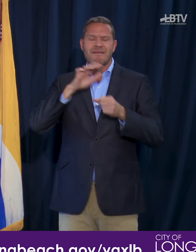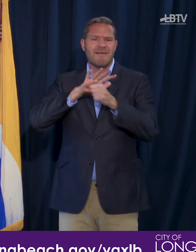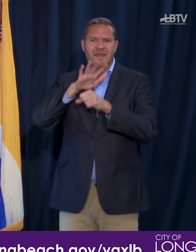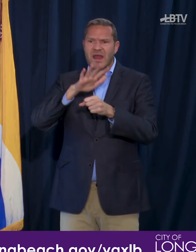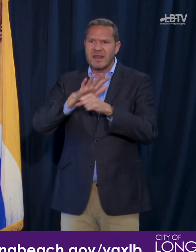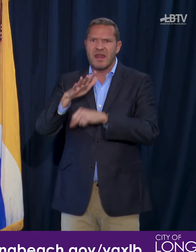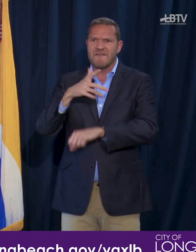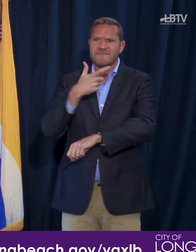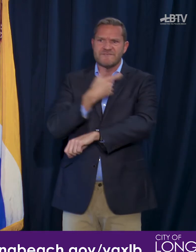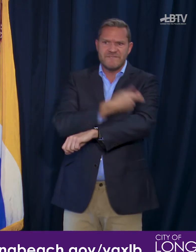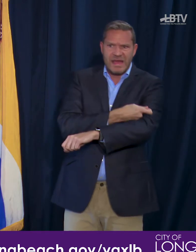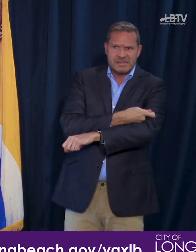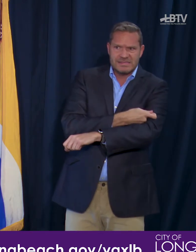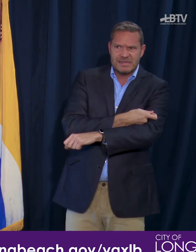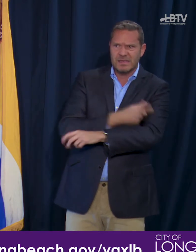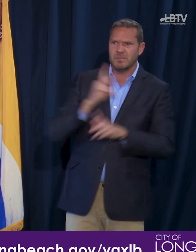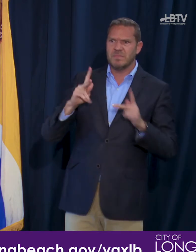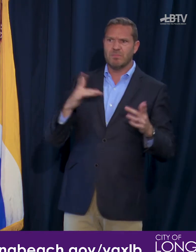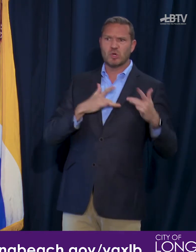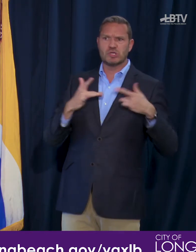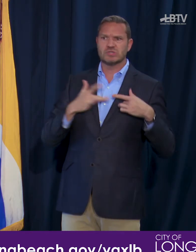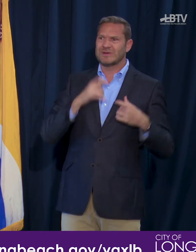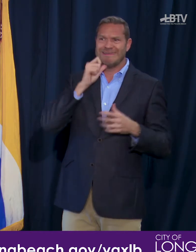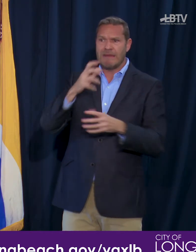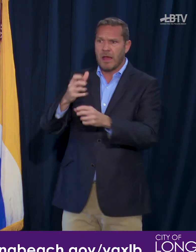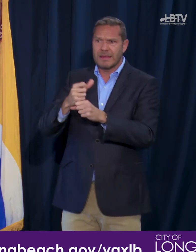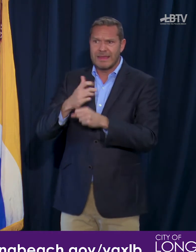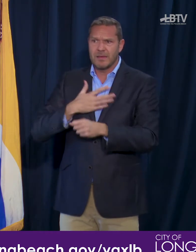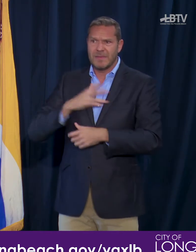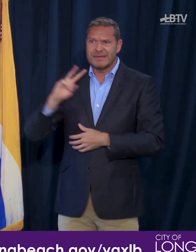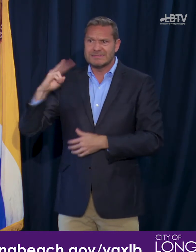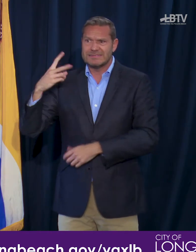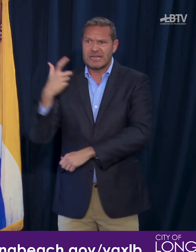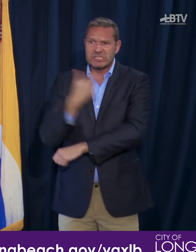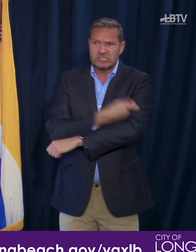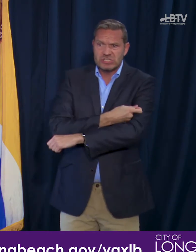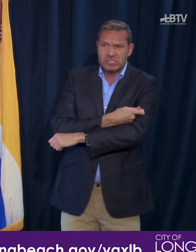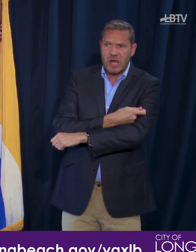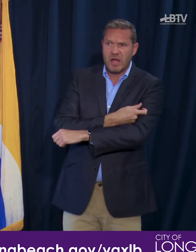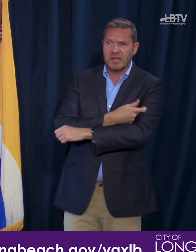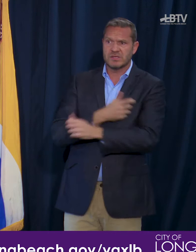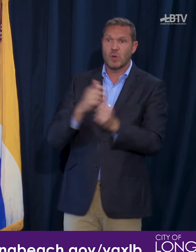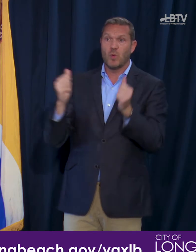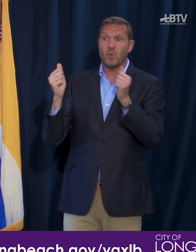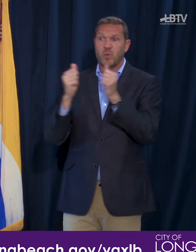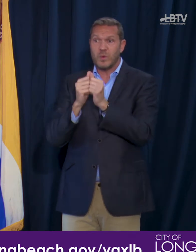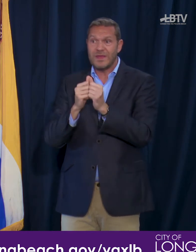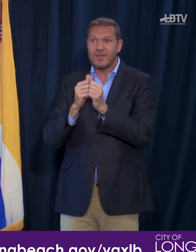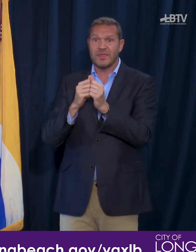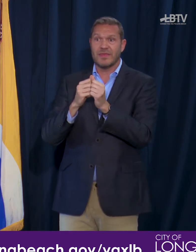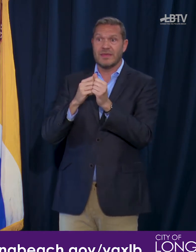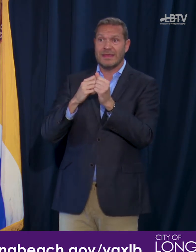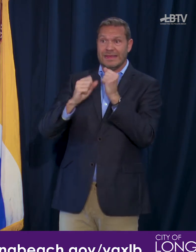not be able to get their second shot within the recommended time by the CDC even with the expanded time.